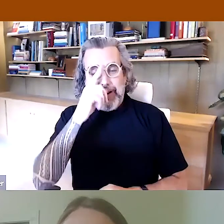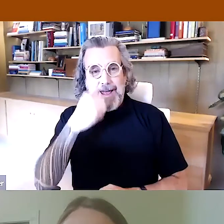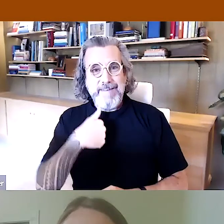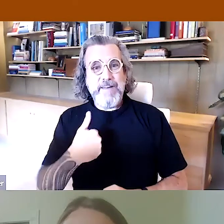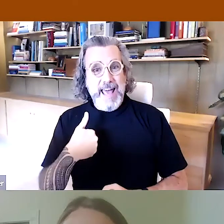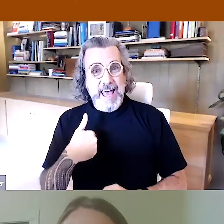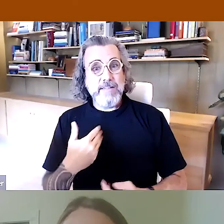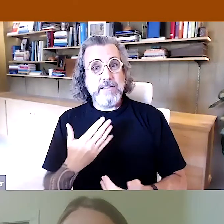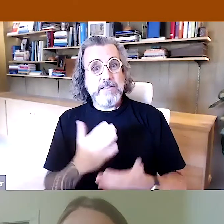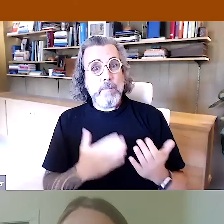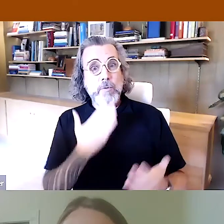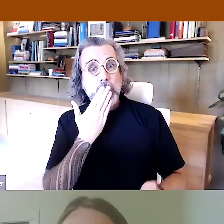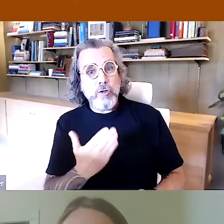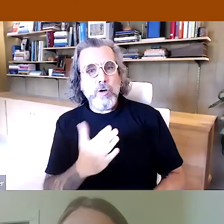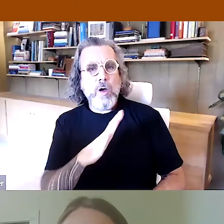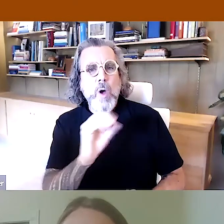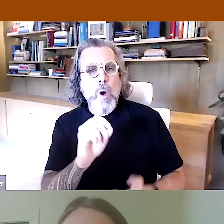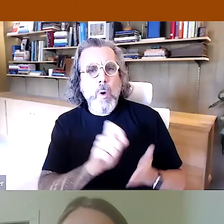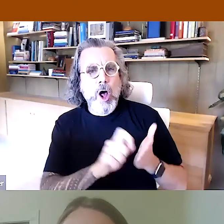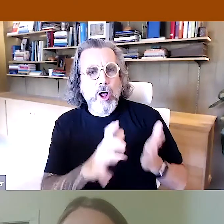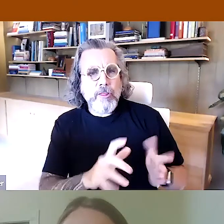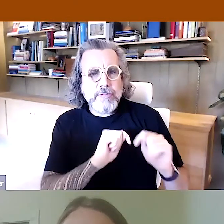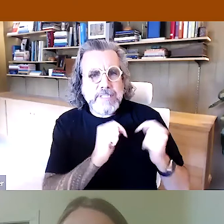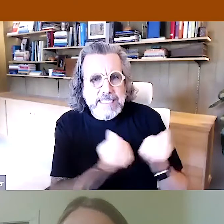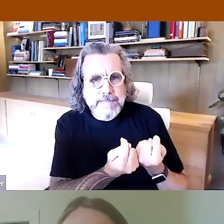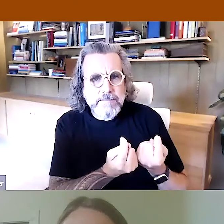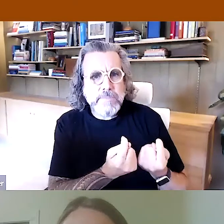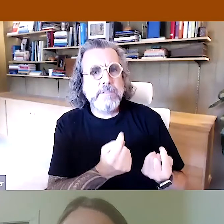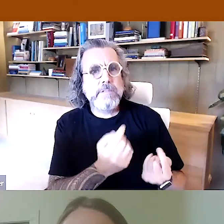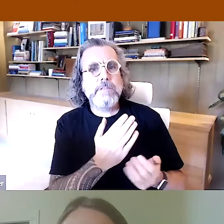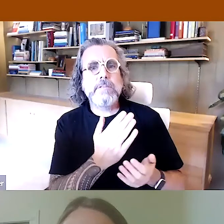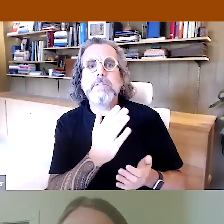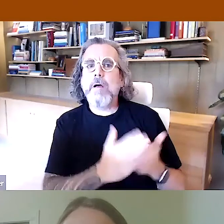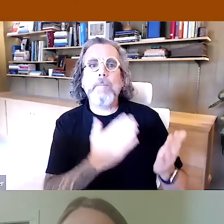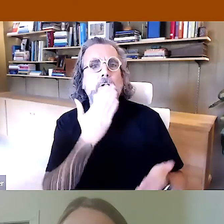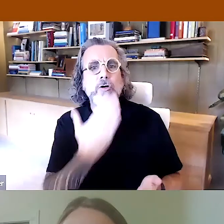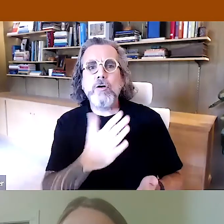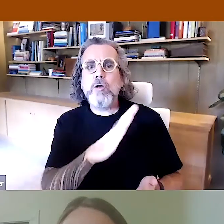And, now, research does not happen without people.